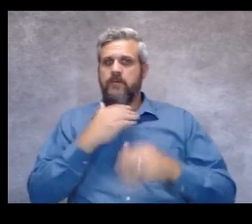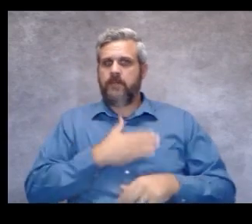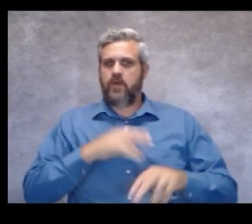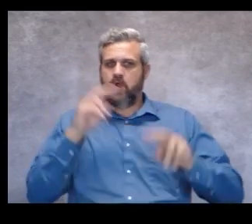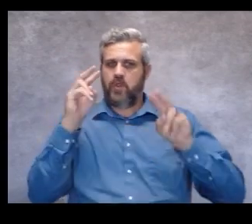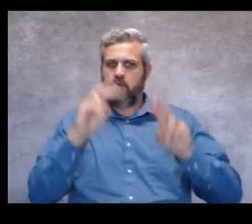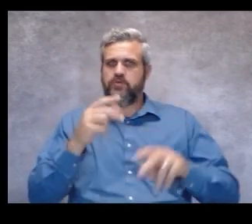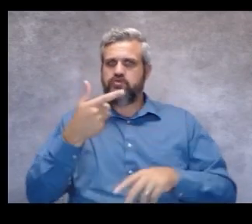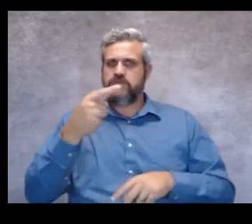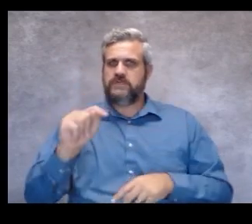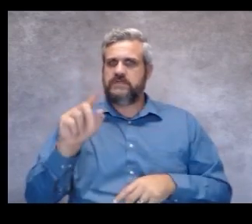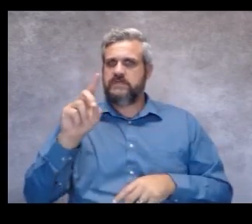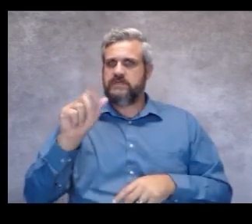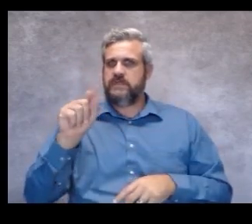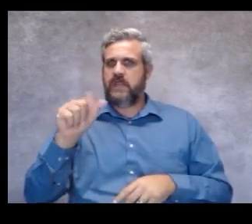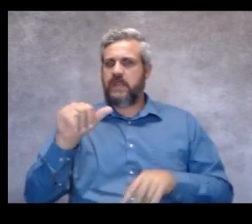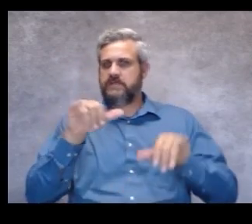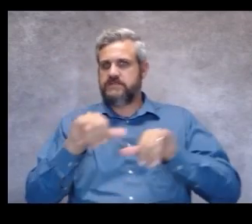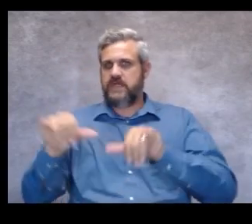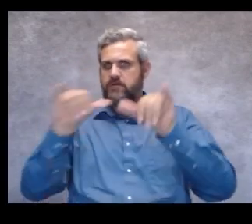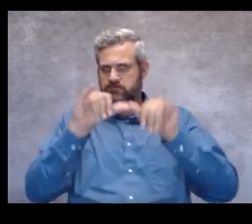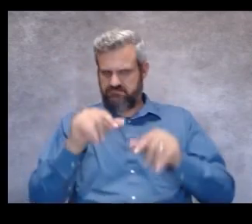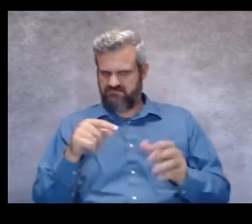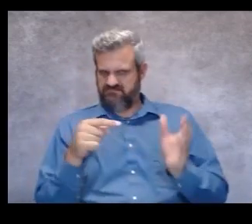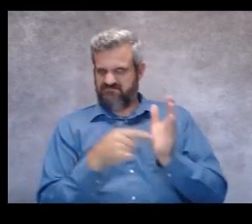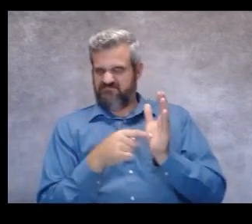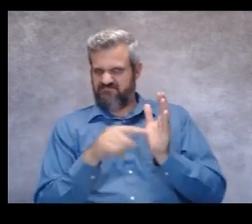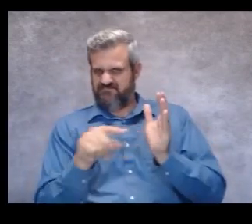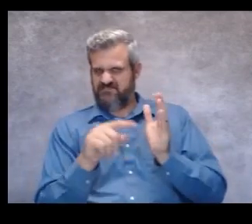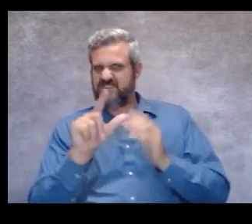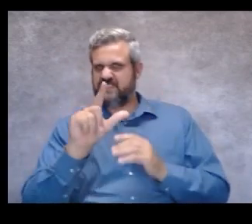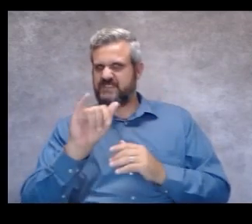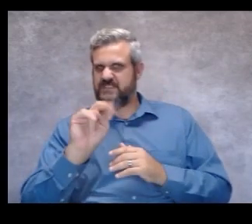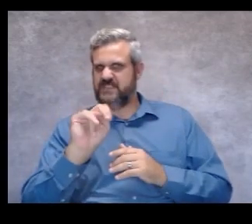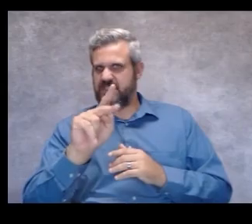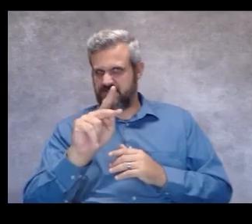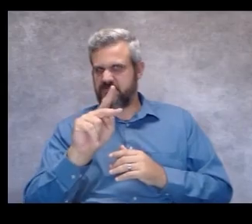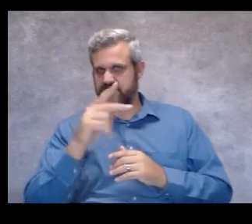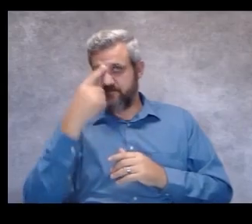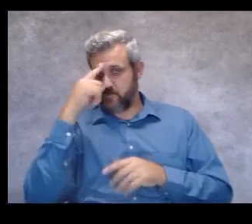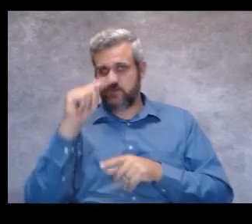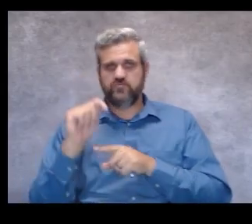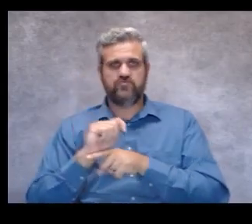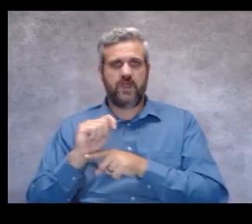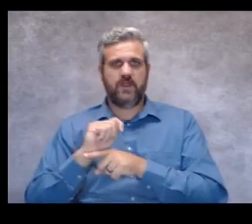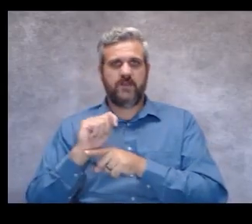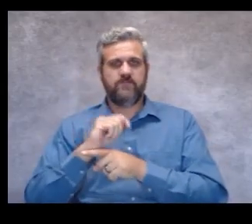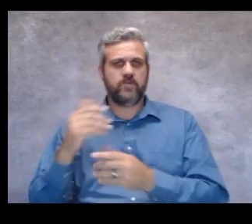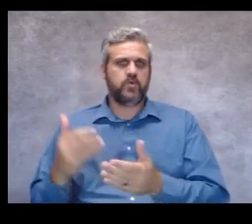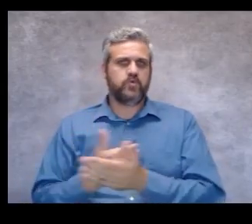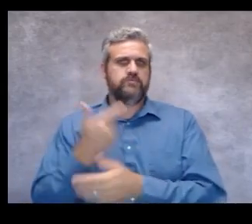GT data standards. Uh there is a link also to the training for the new gifted